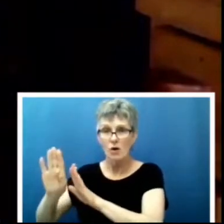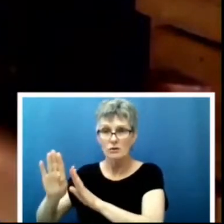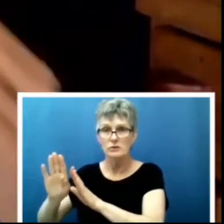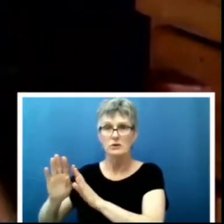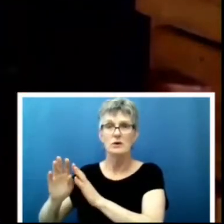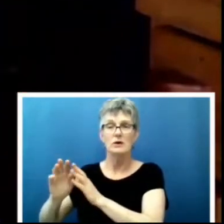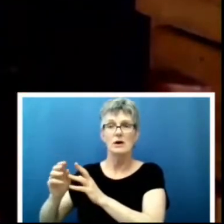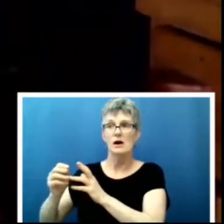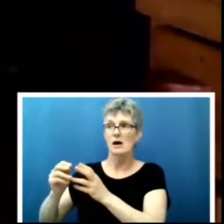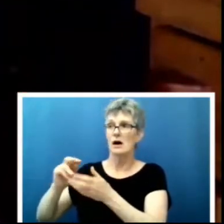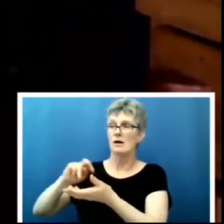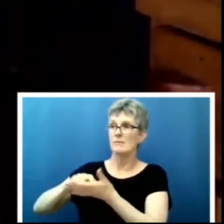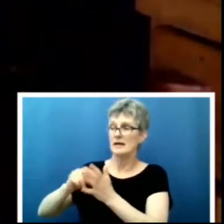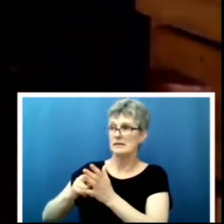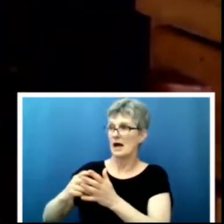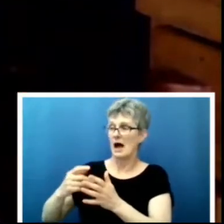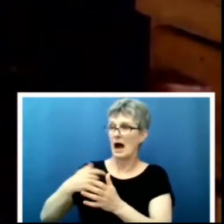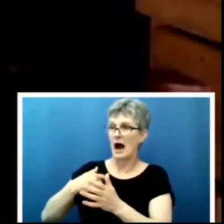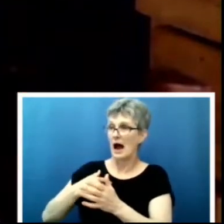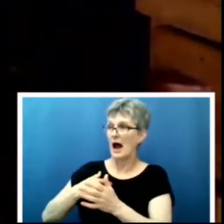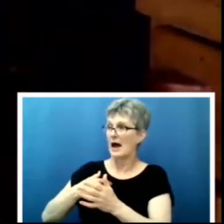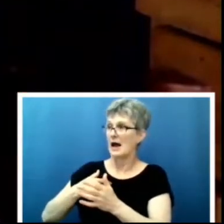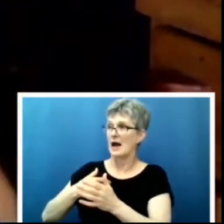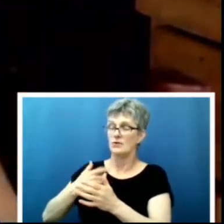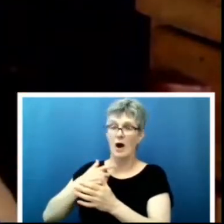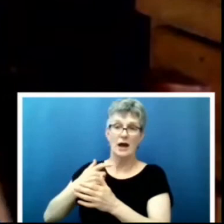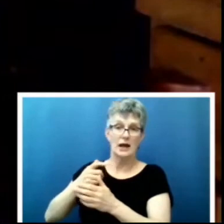Because that's all that's happening, usually is like, you don't wanna, there's fear